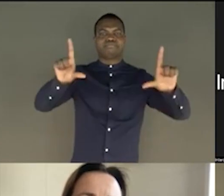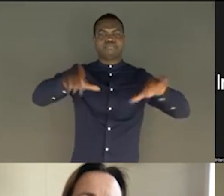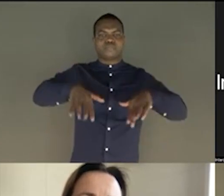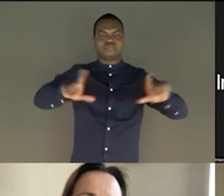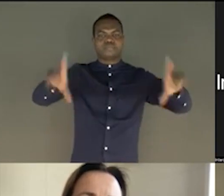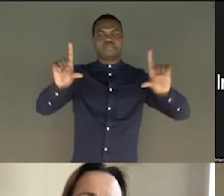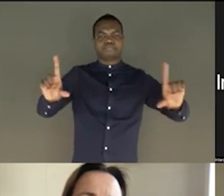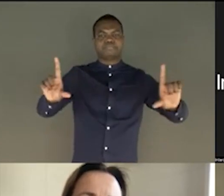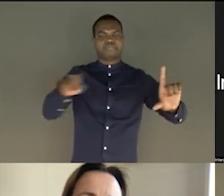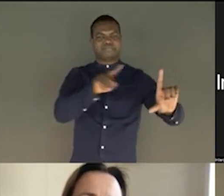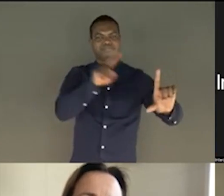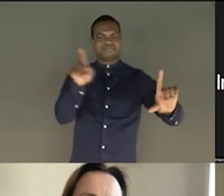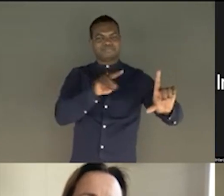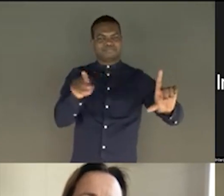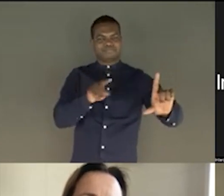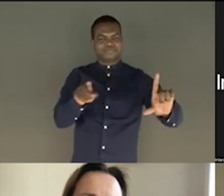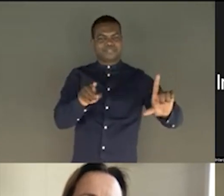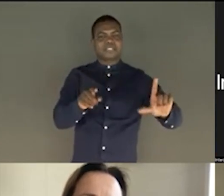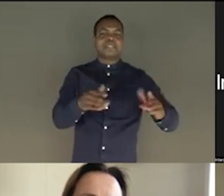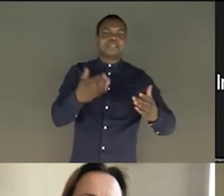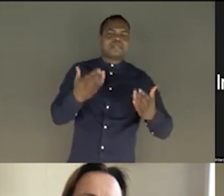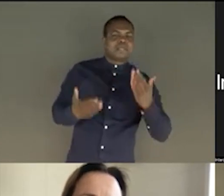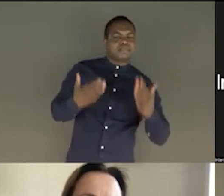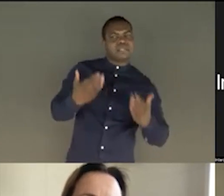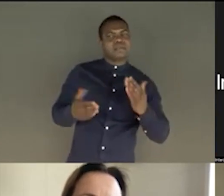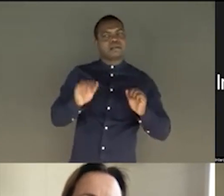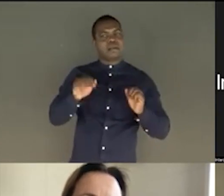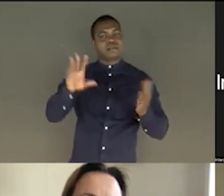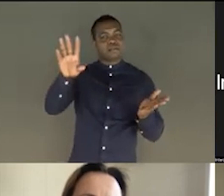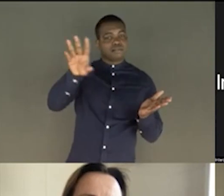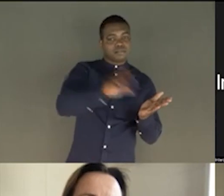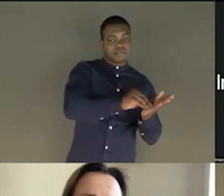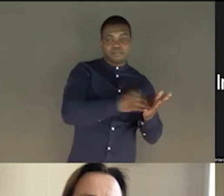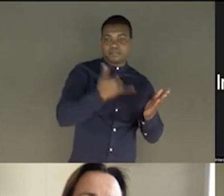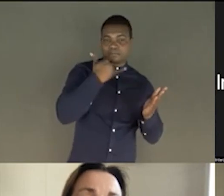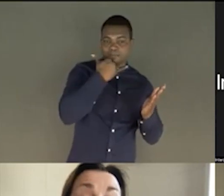Also the format of the tooltip here, we only tested one format of how it could.